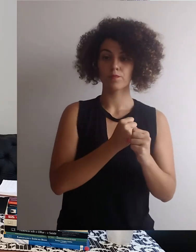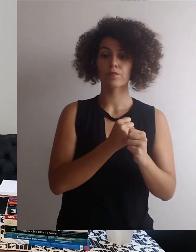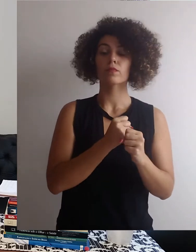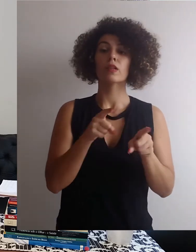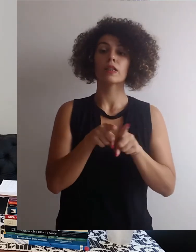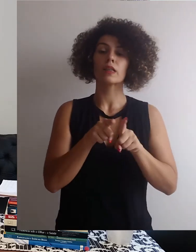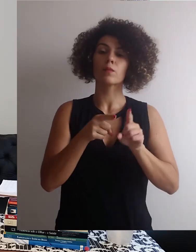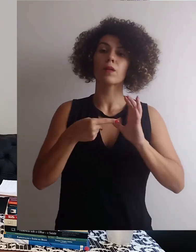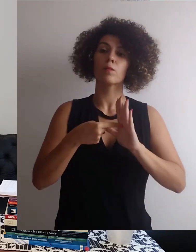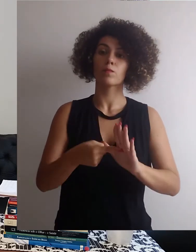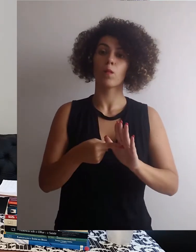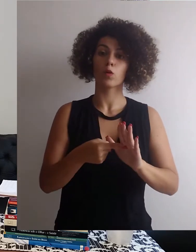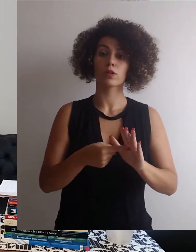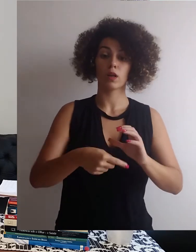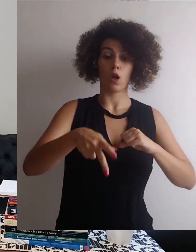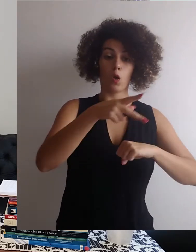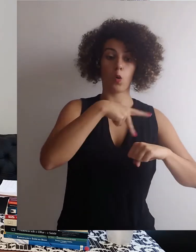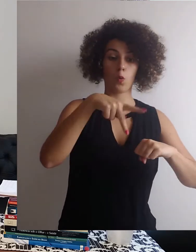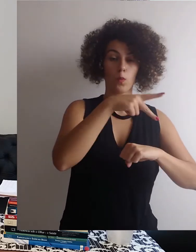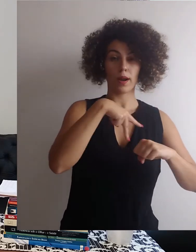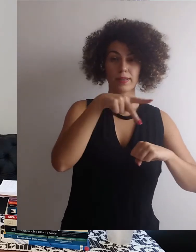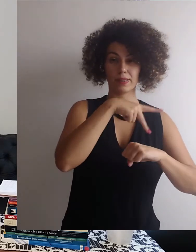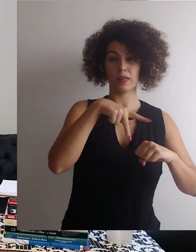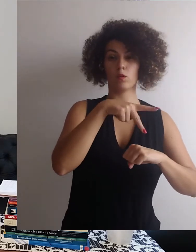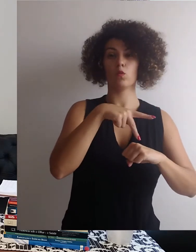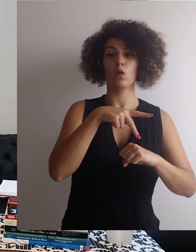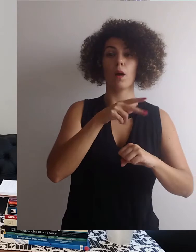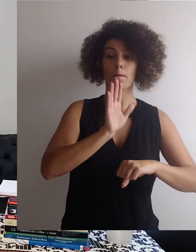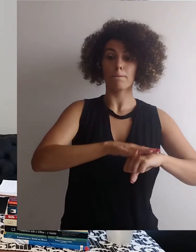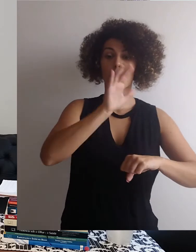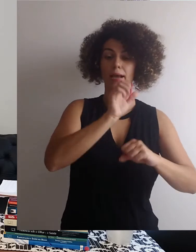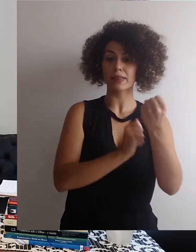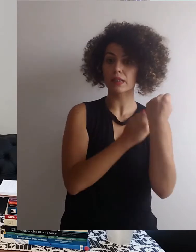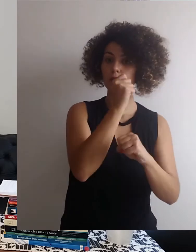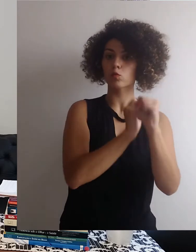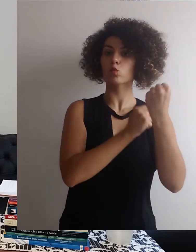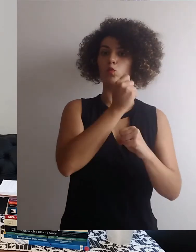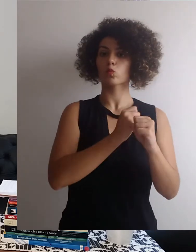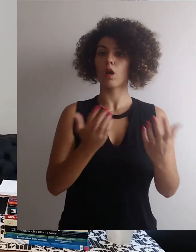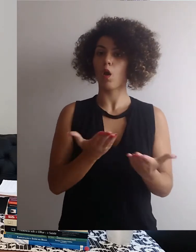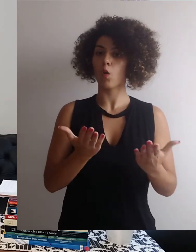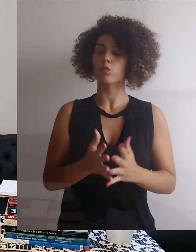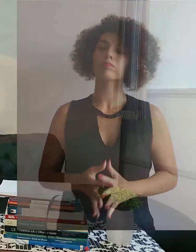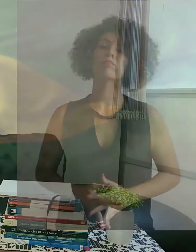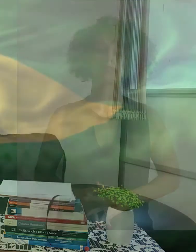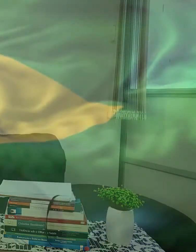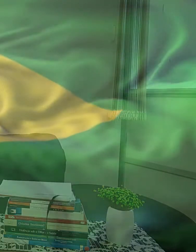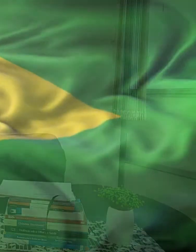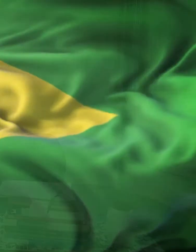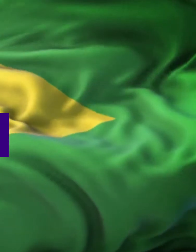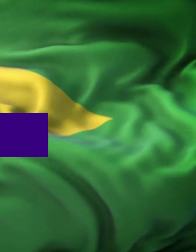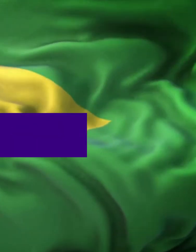which somehow signals the transition of an agro-exporting country to an industrial country.